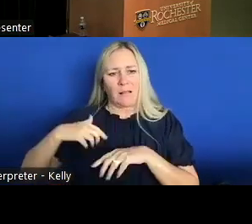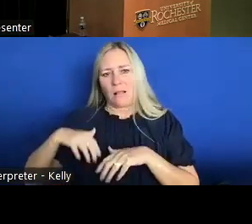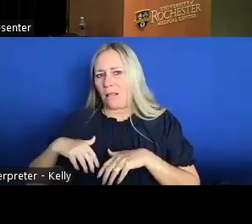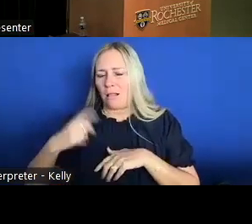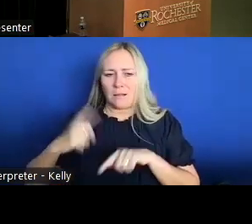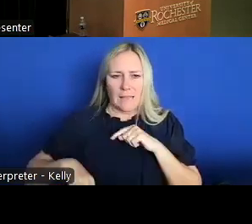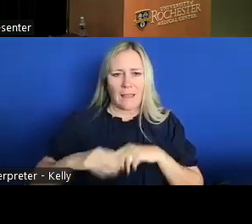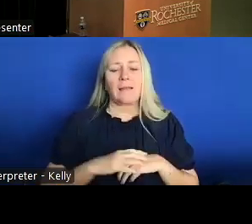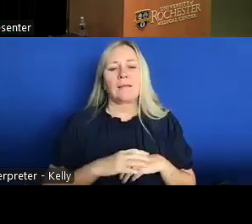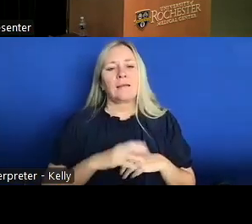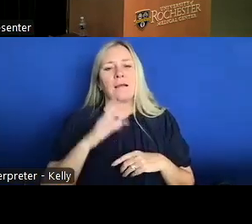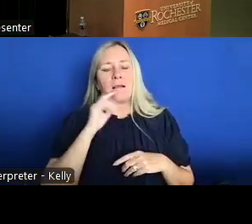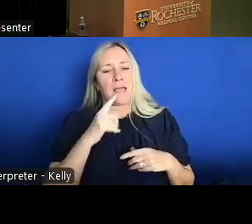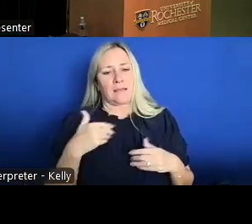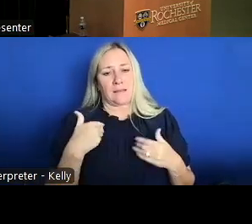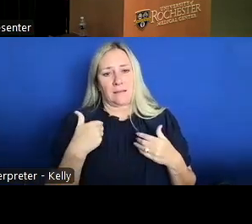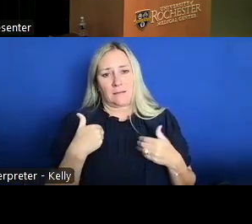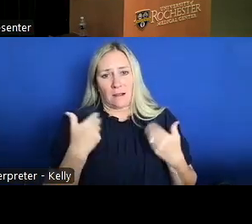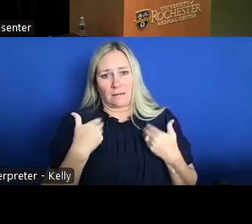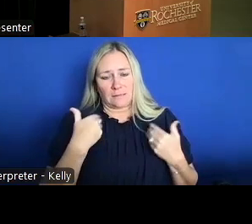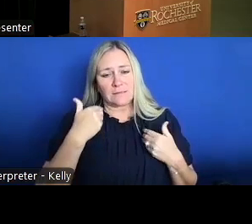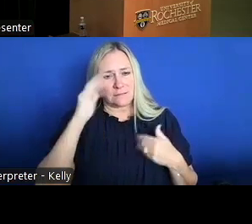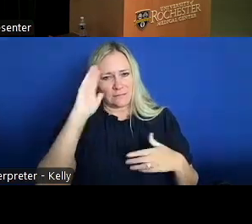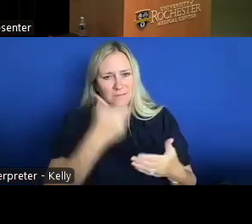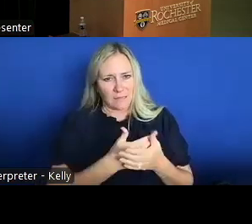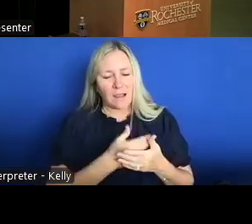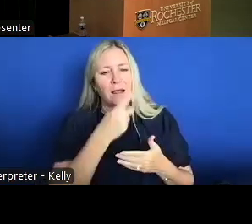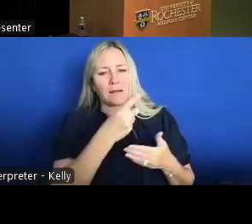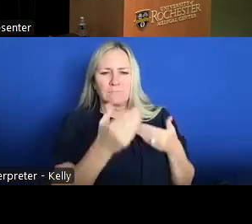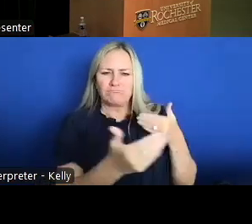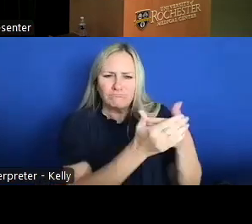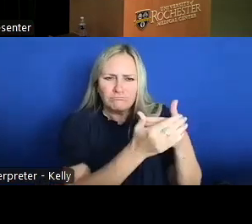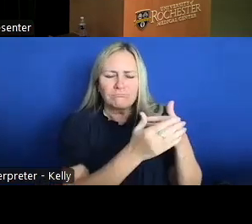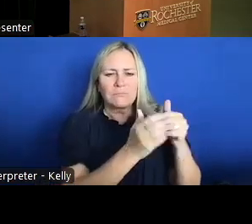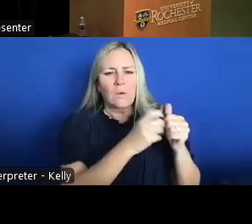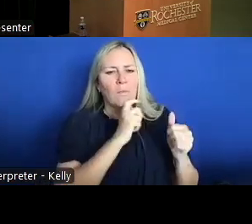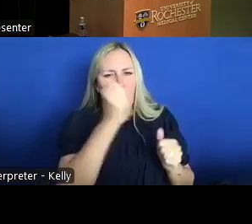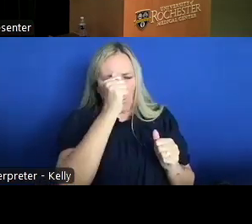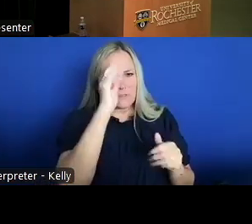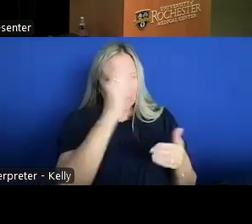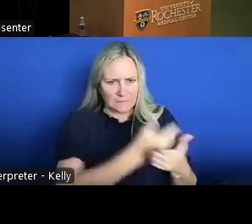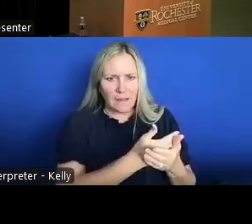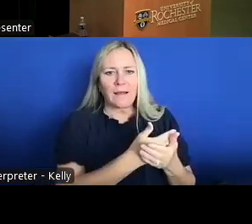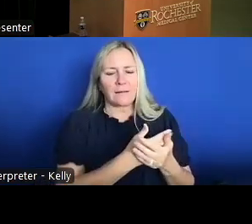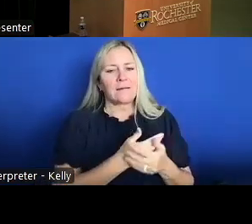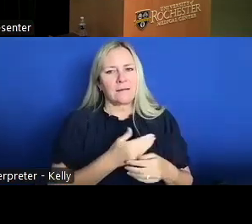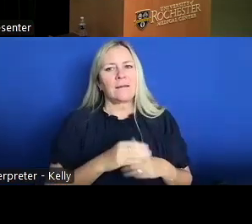to the oldest brother was like a second father and he was turning on the gas to set a fire he